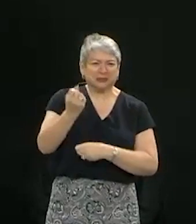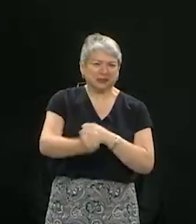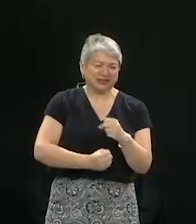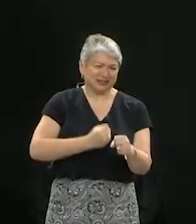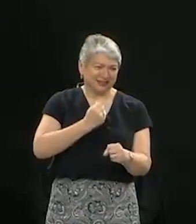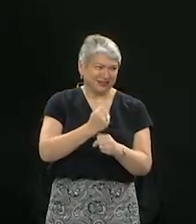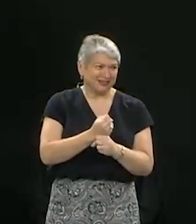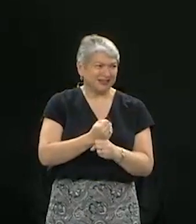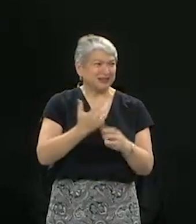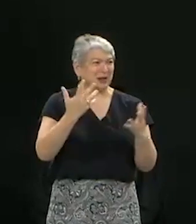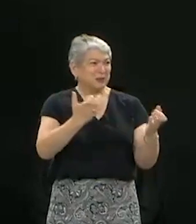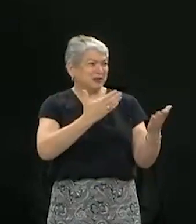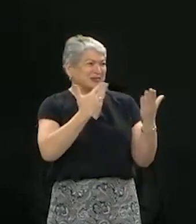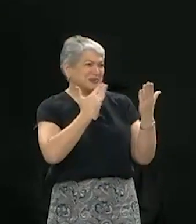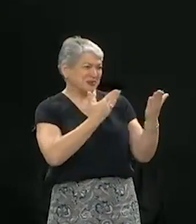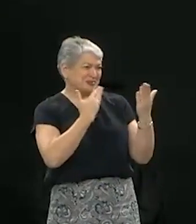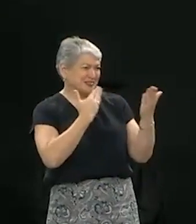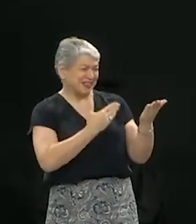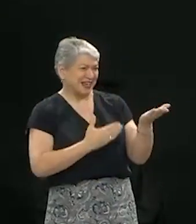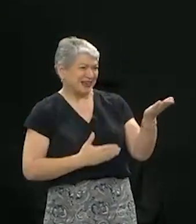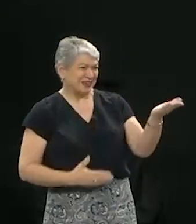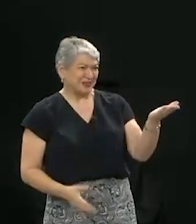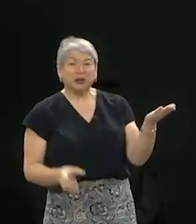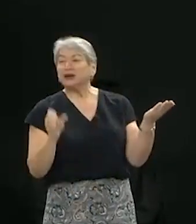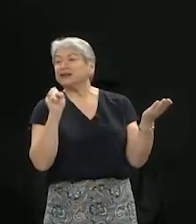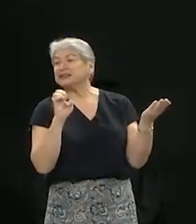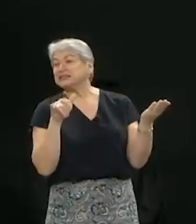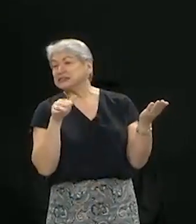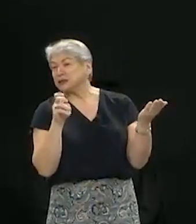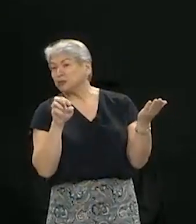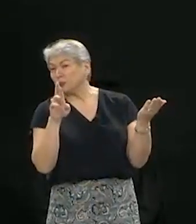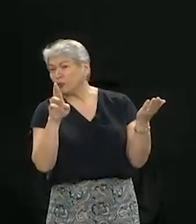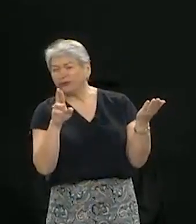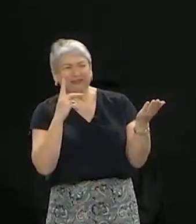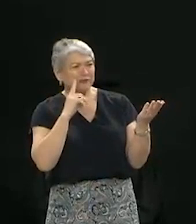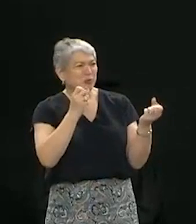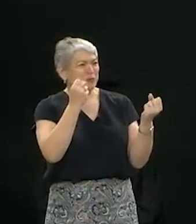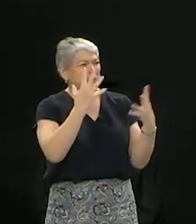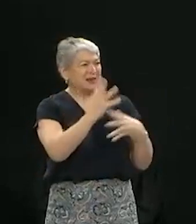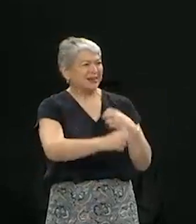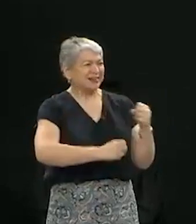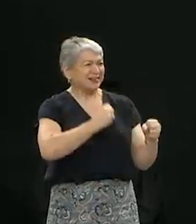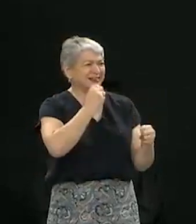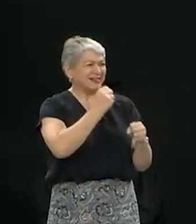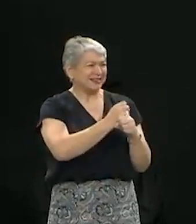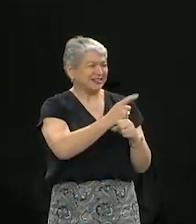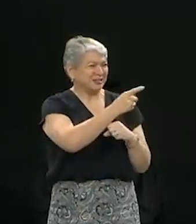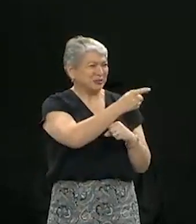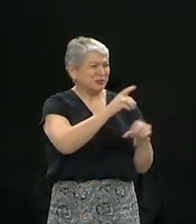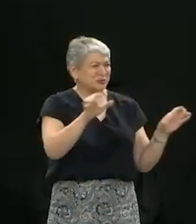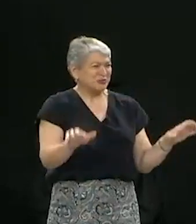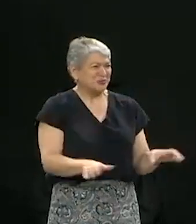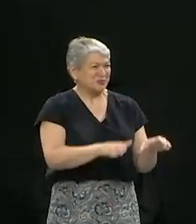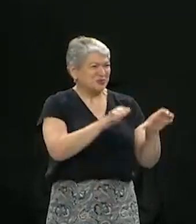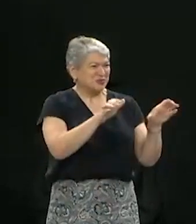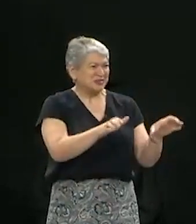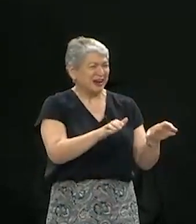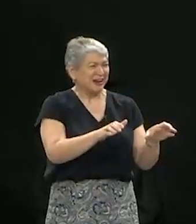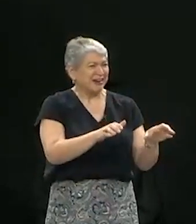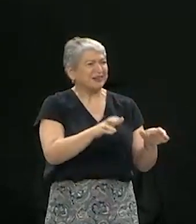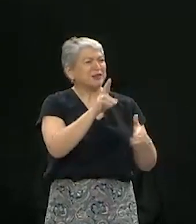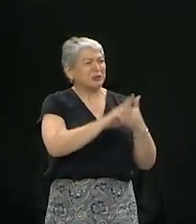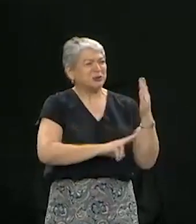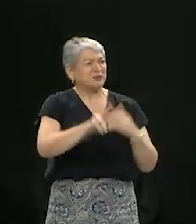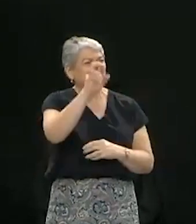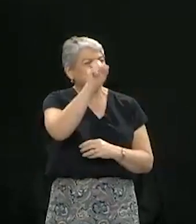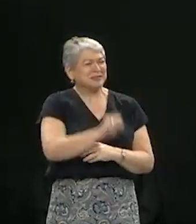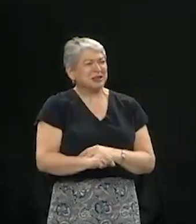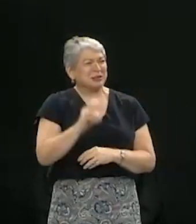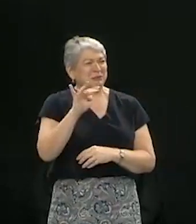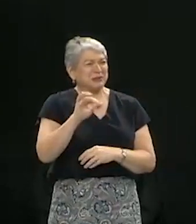I would like to thank you, Seymour, for all that you have done to move The University of Southern Mississippi forward.